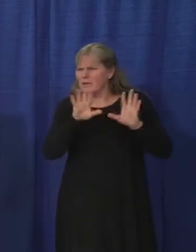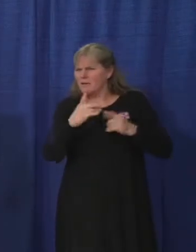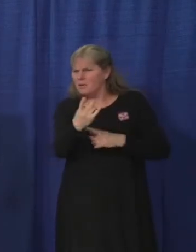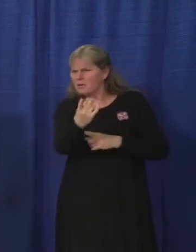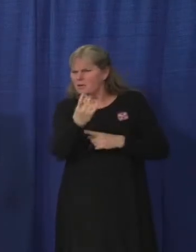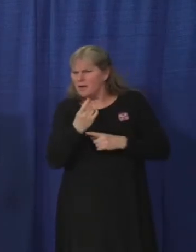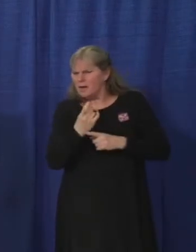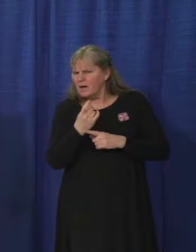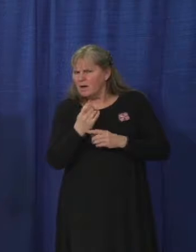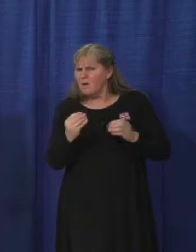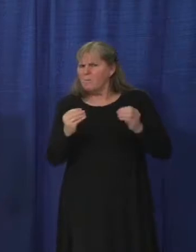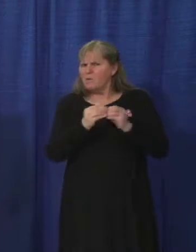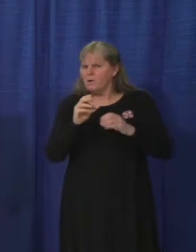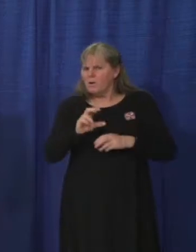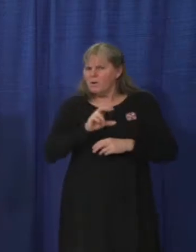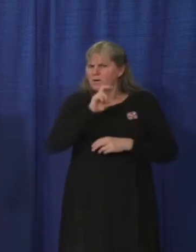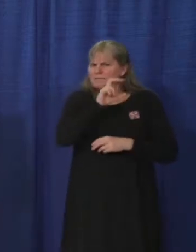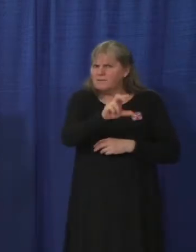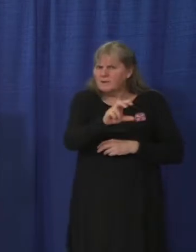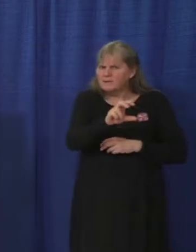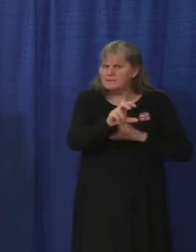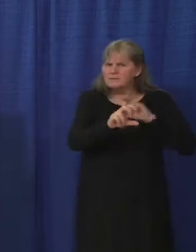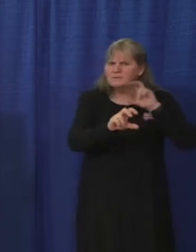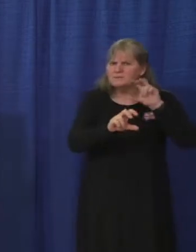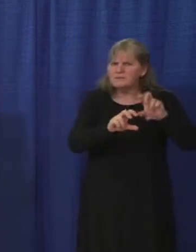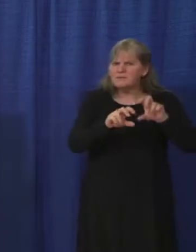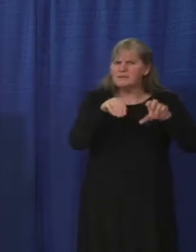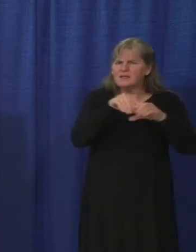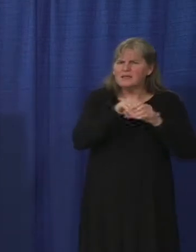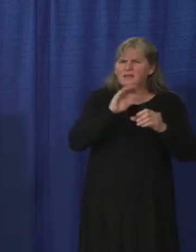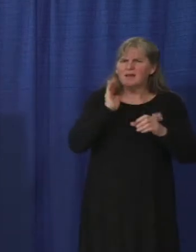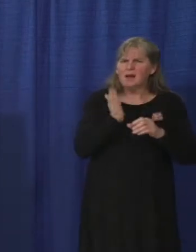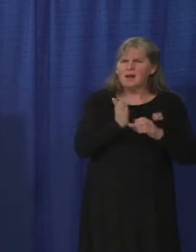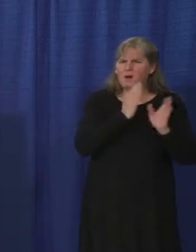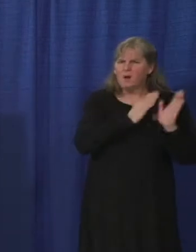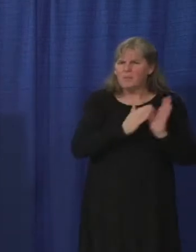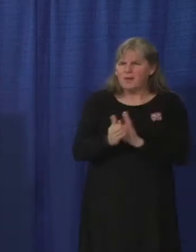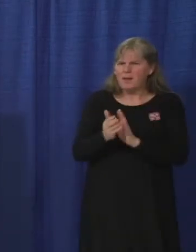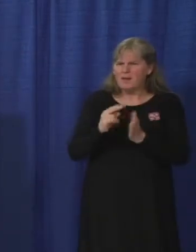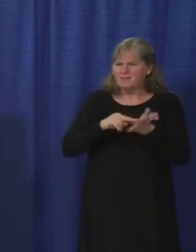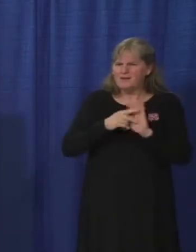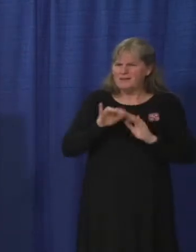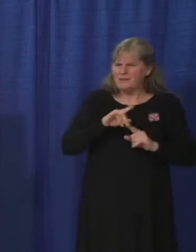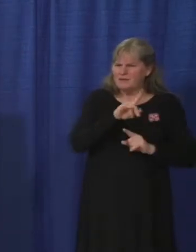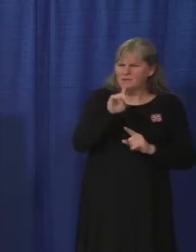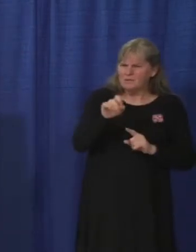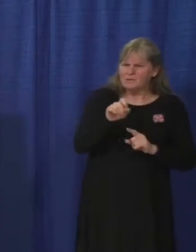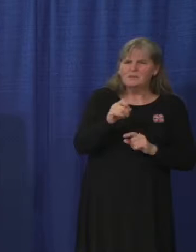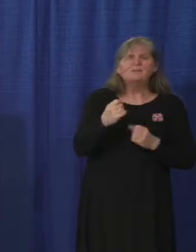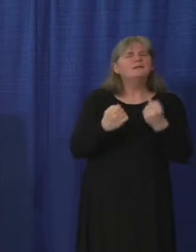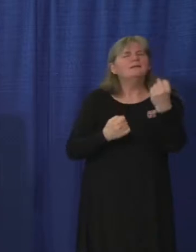into the resiliency plan that were tabling today? Yes, you never know, this is